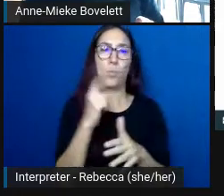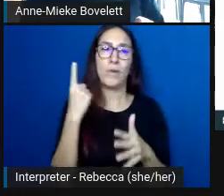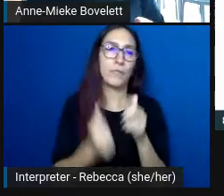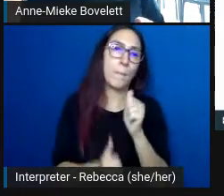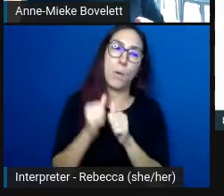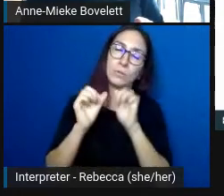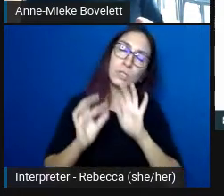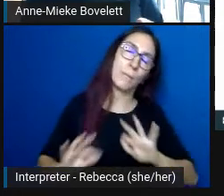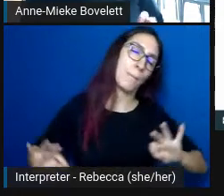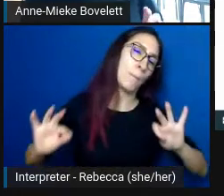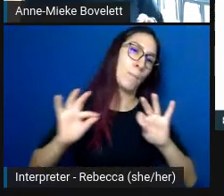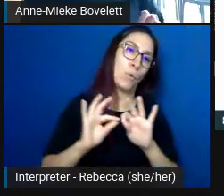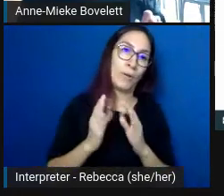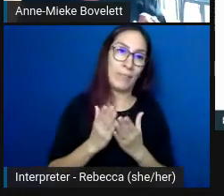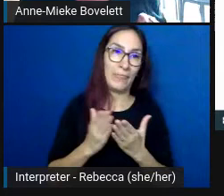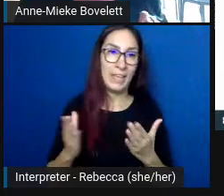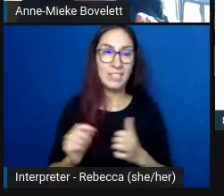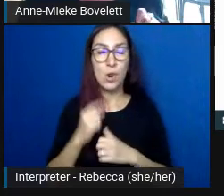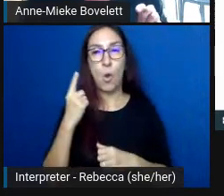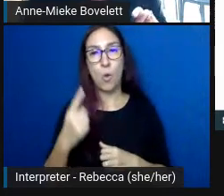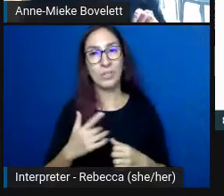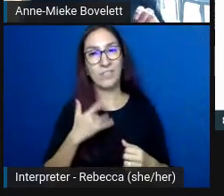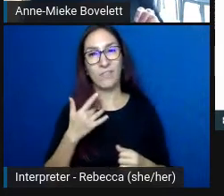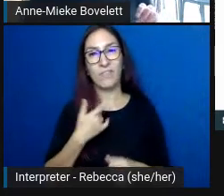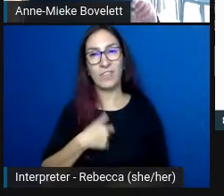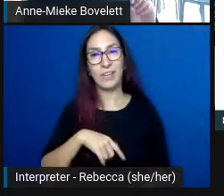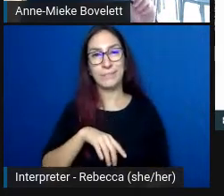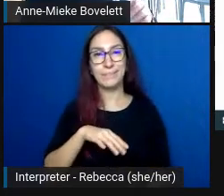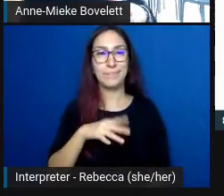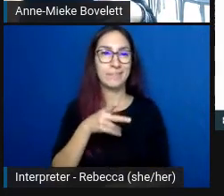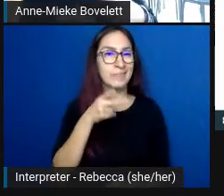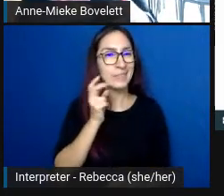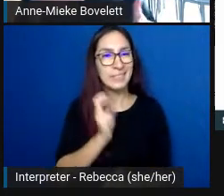I always find it difficult when I speak to people